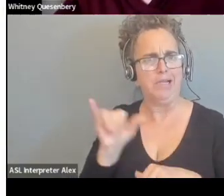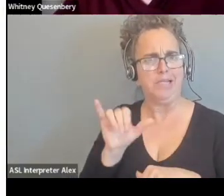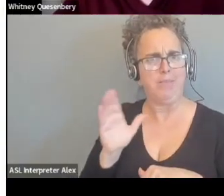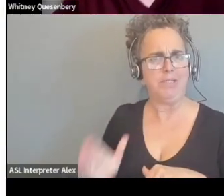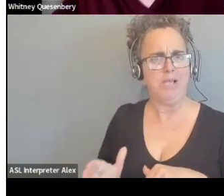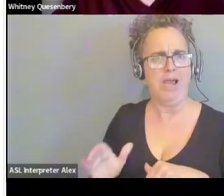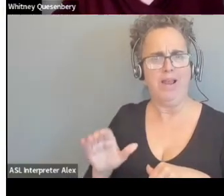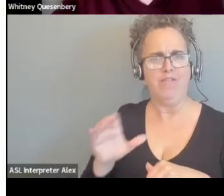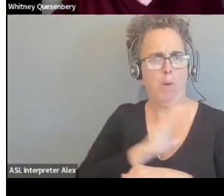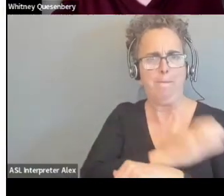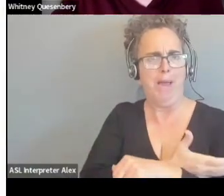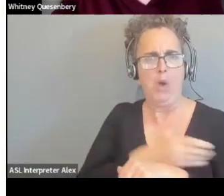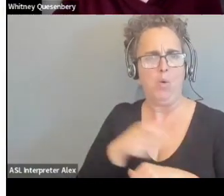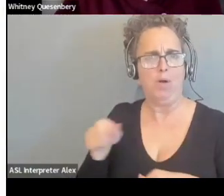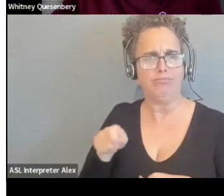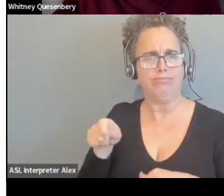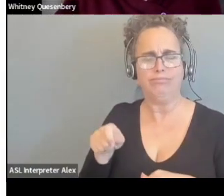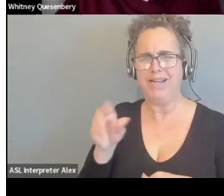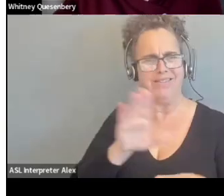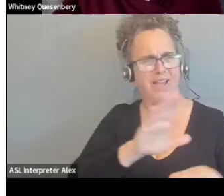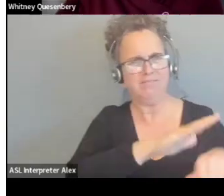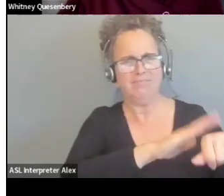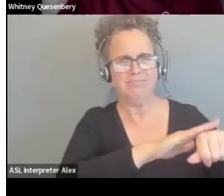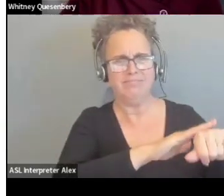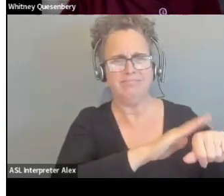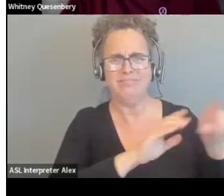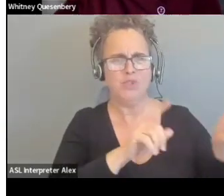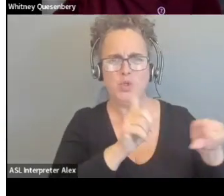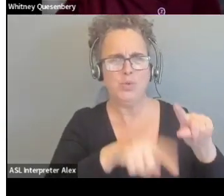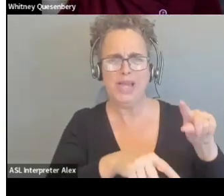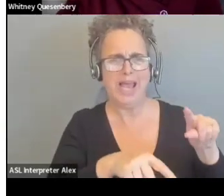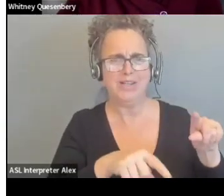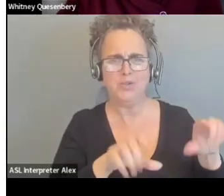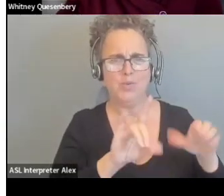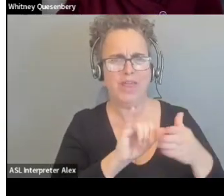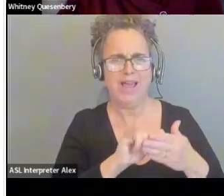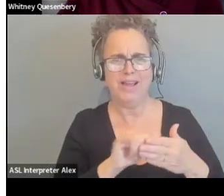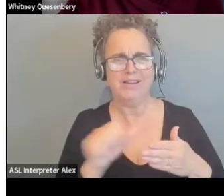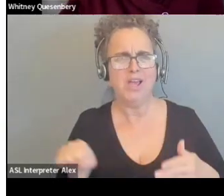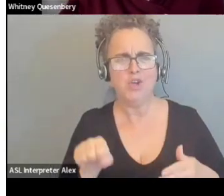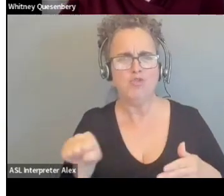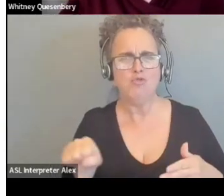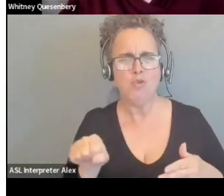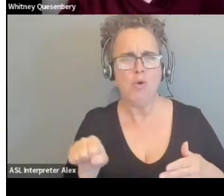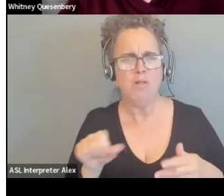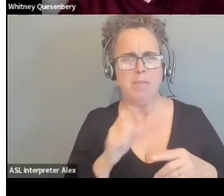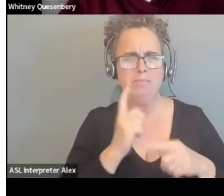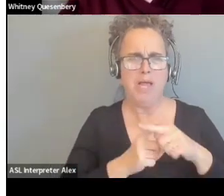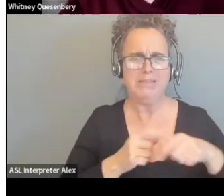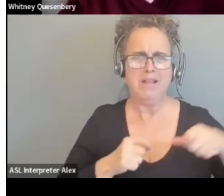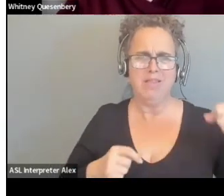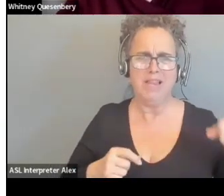And they went, oh no, you can't possibly do that. What happens when the dog jerks the leash and sends the, sends the wheelchair zooming, right?